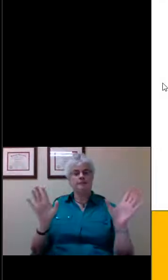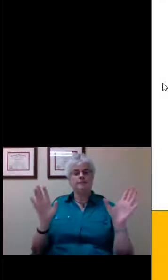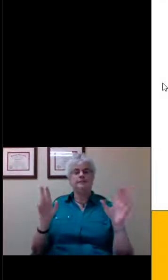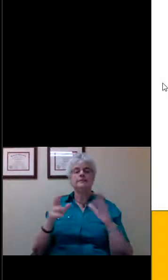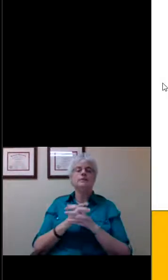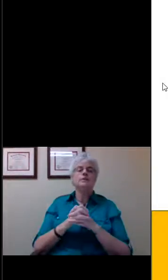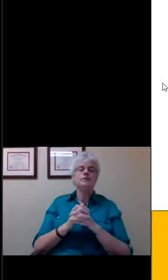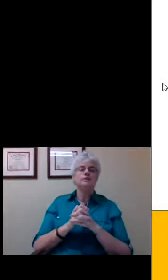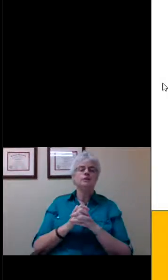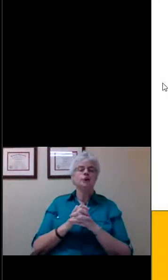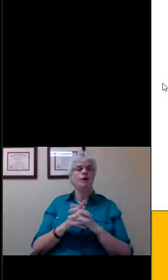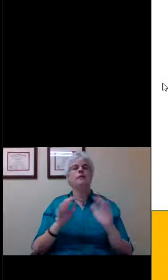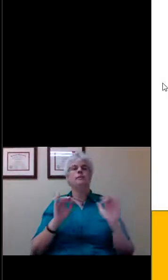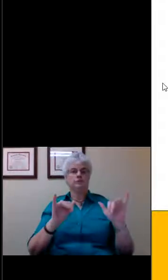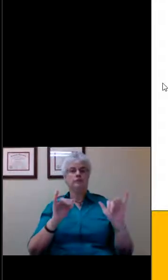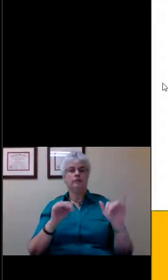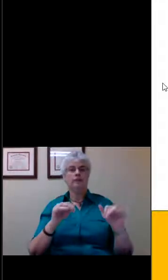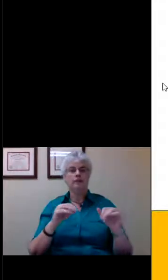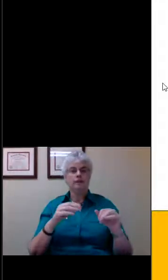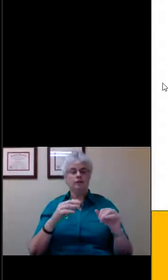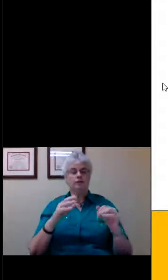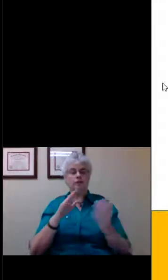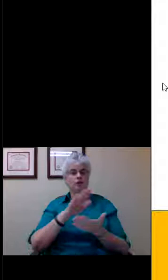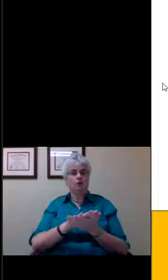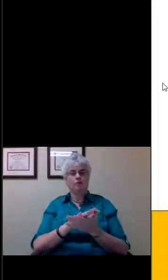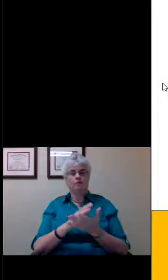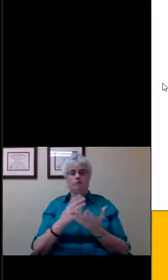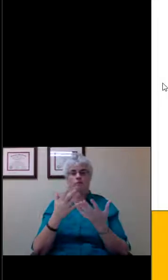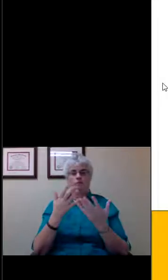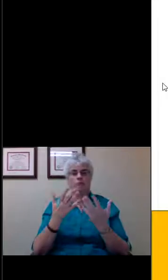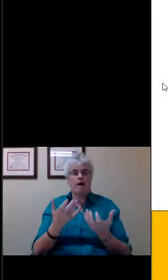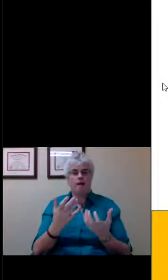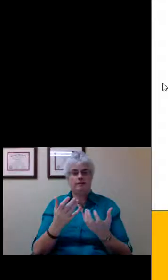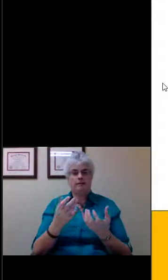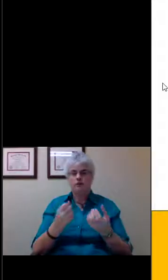of different violent acts. So in violent behaviors- so the school